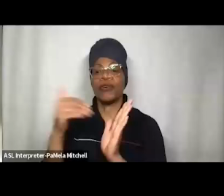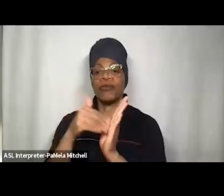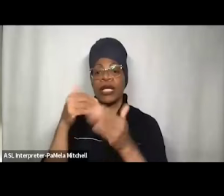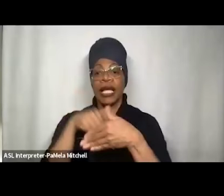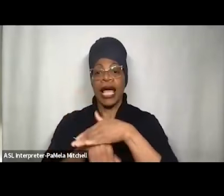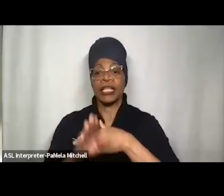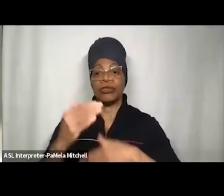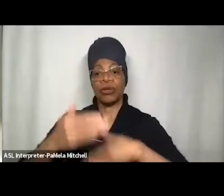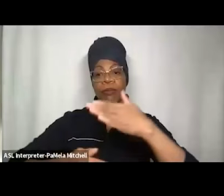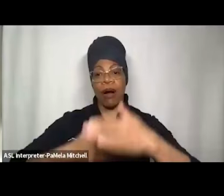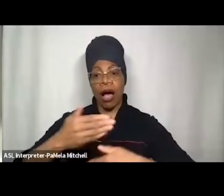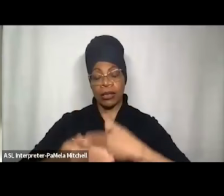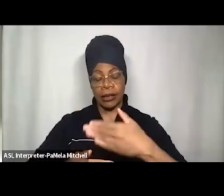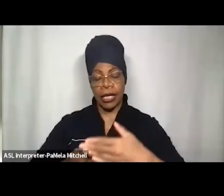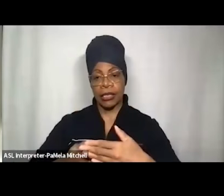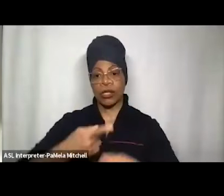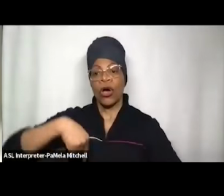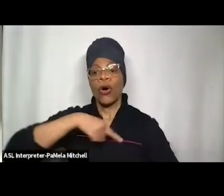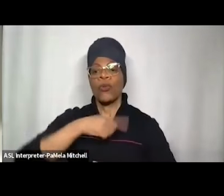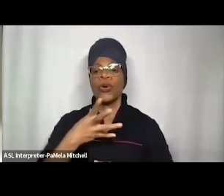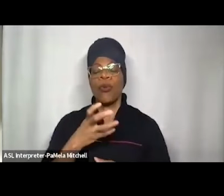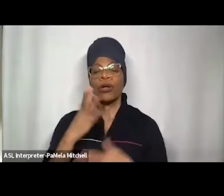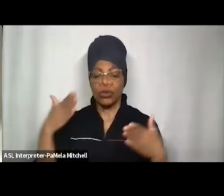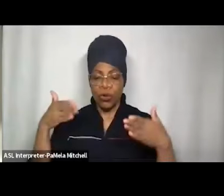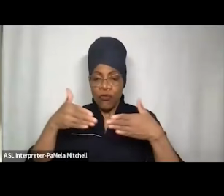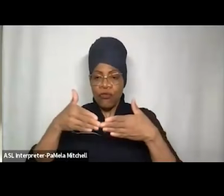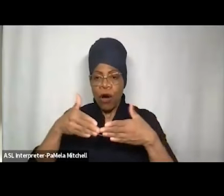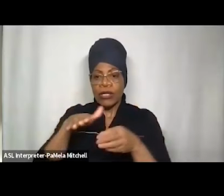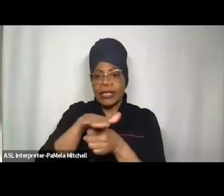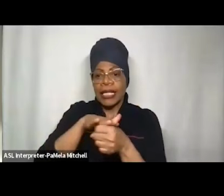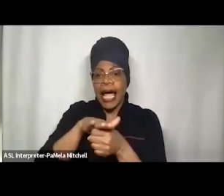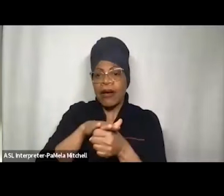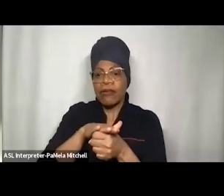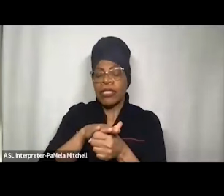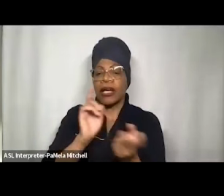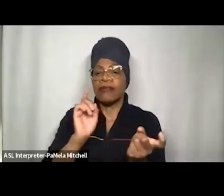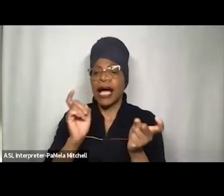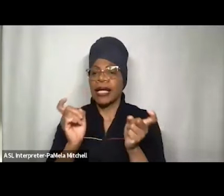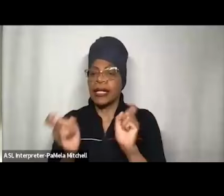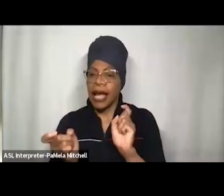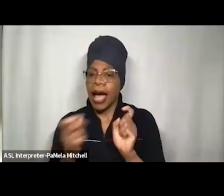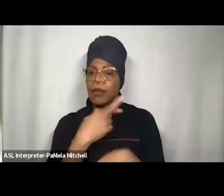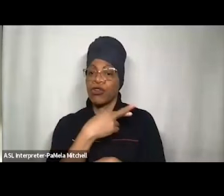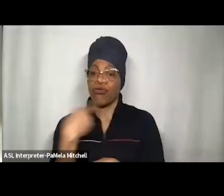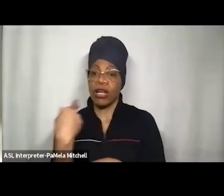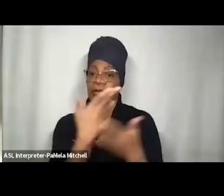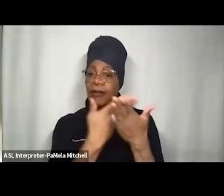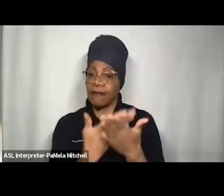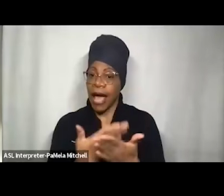we wanna focus on areas of dynamic risk factors that we talked about that are elevated.